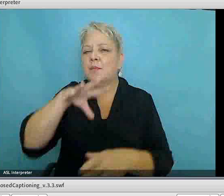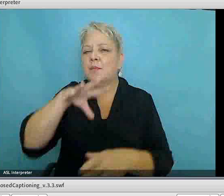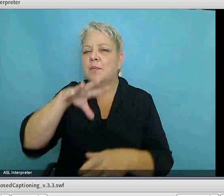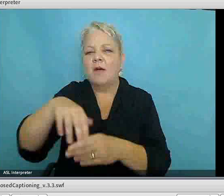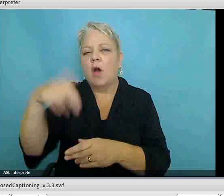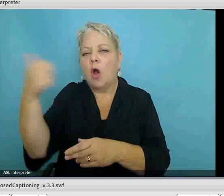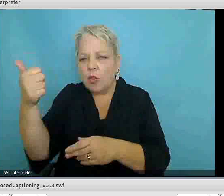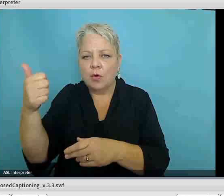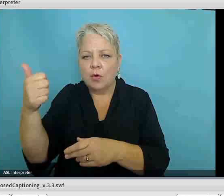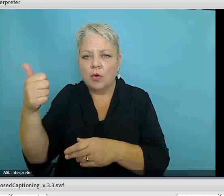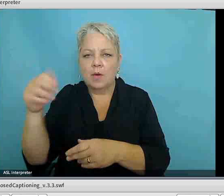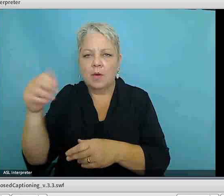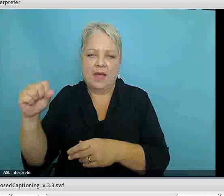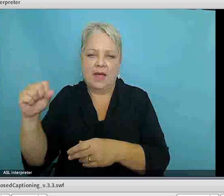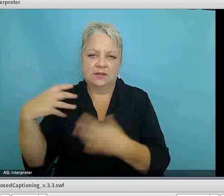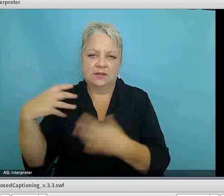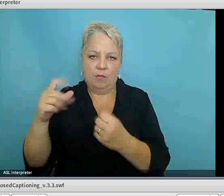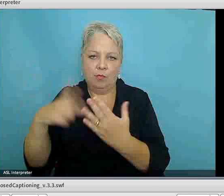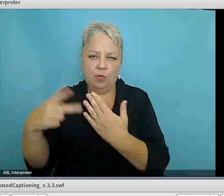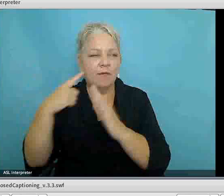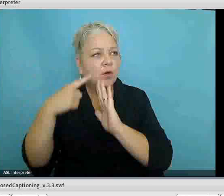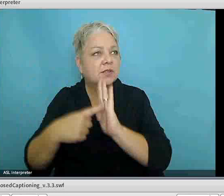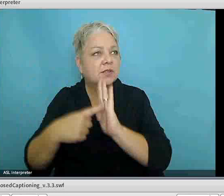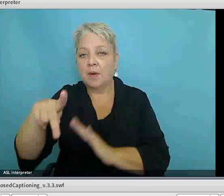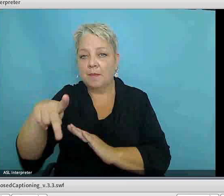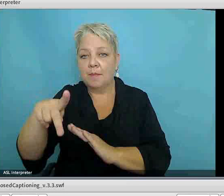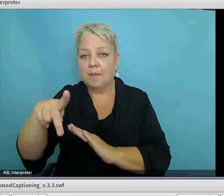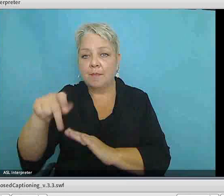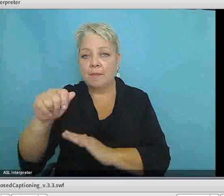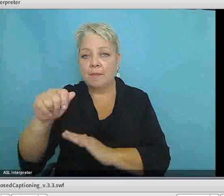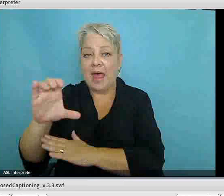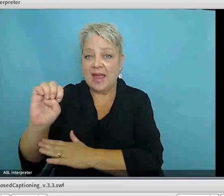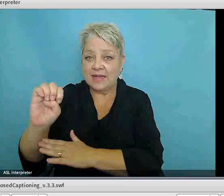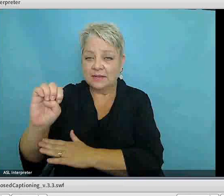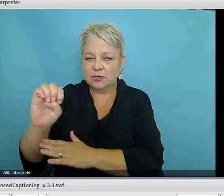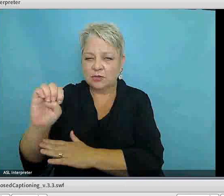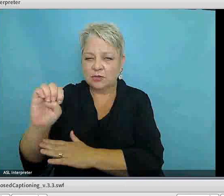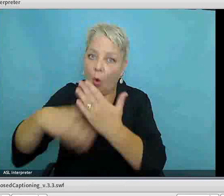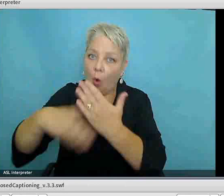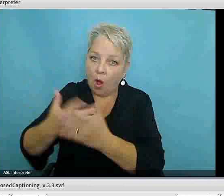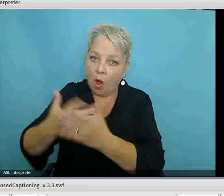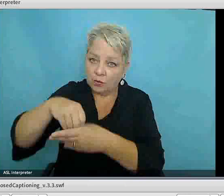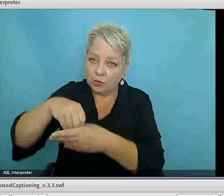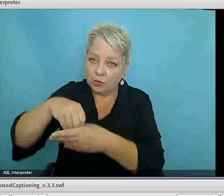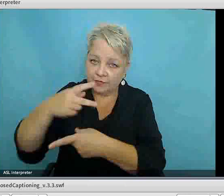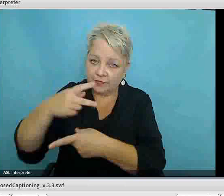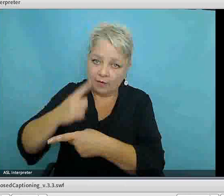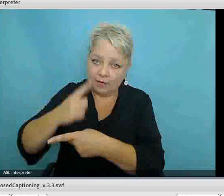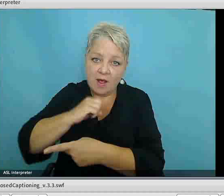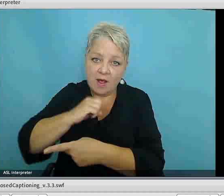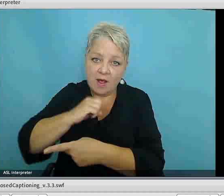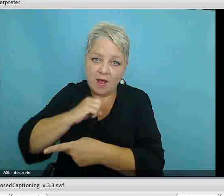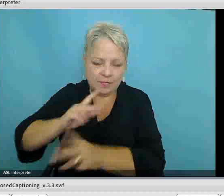PACE -- that's the Program of All-Inclusive Care for the Elderly, SCO, or home and community-based